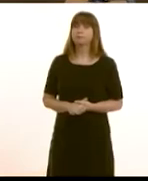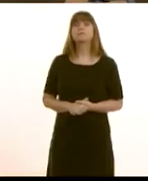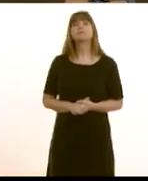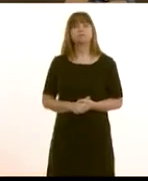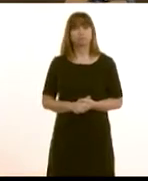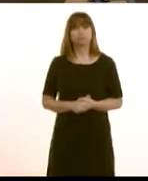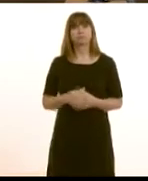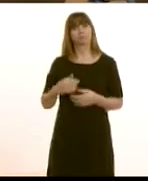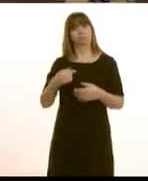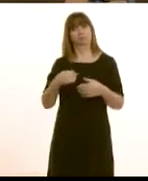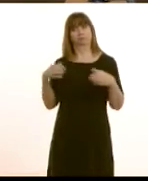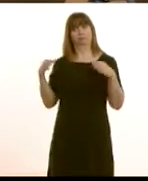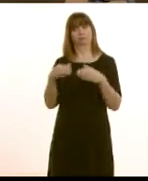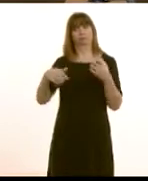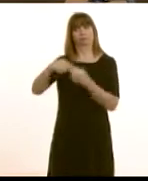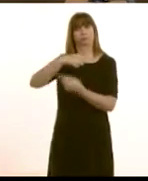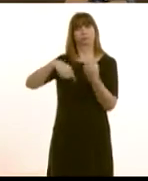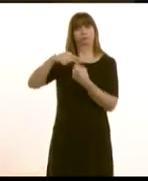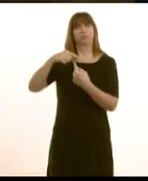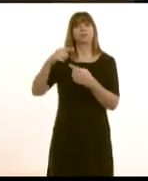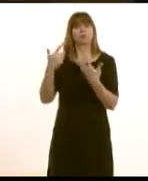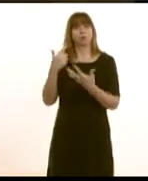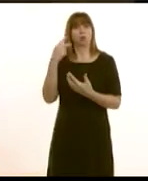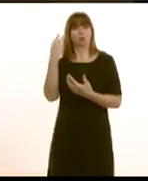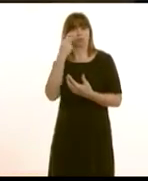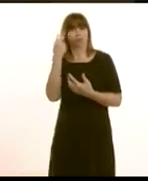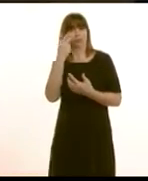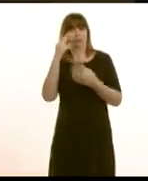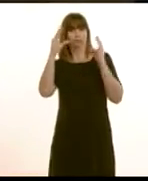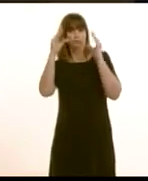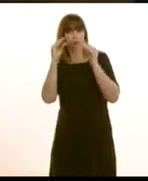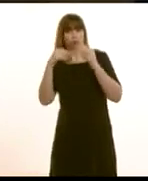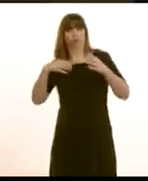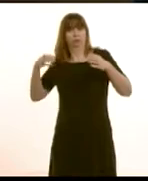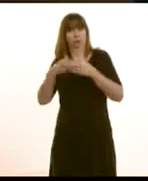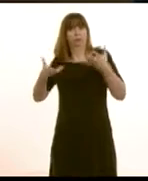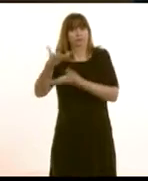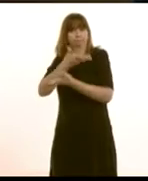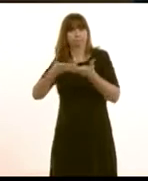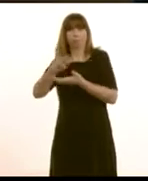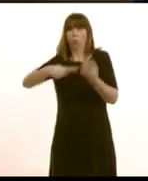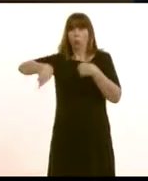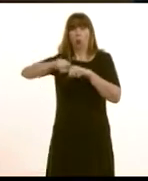cross-party group on vision loss, Iím sure we will all be welcoming this recent announcement;